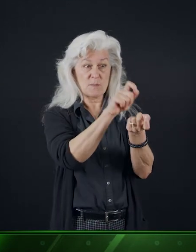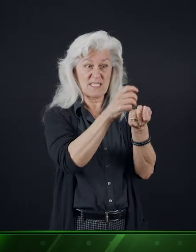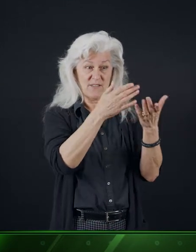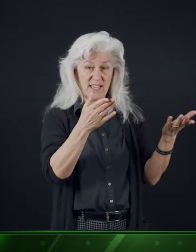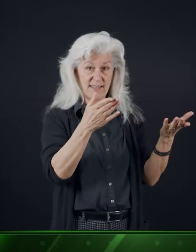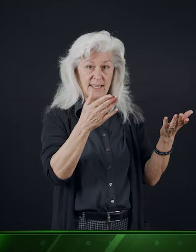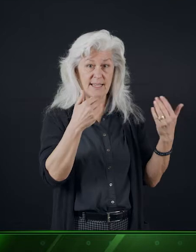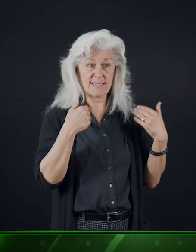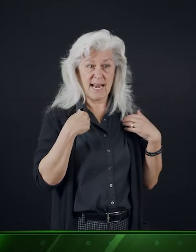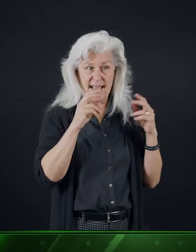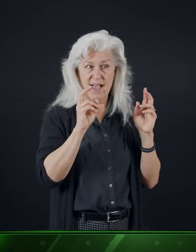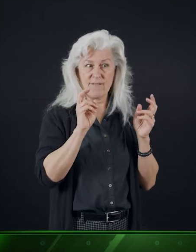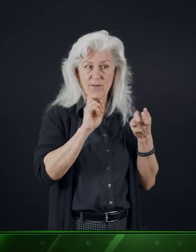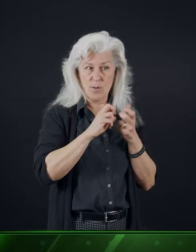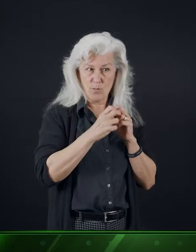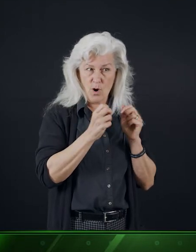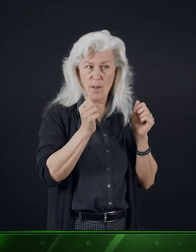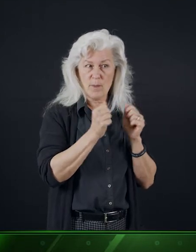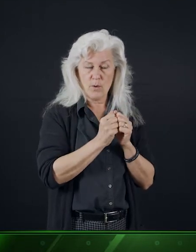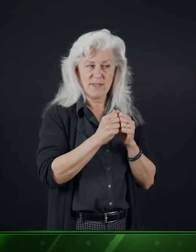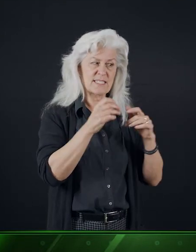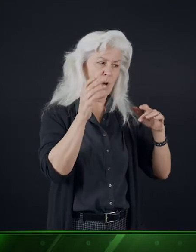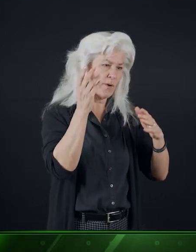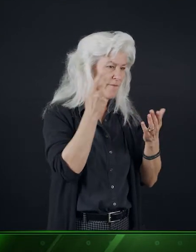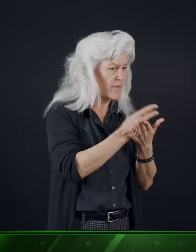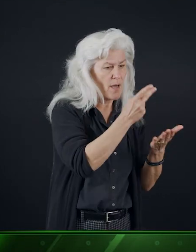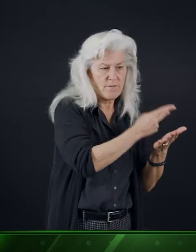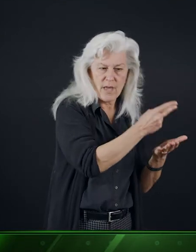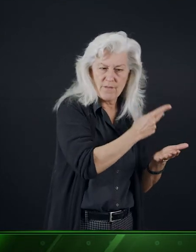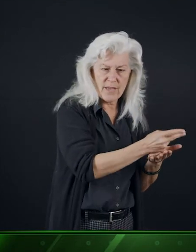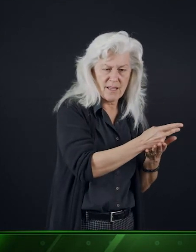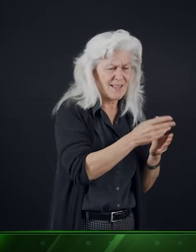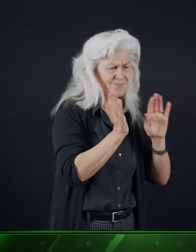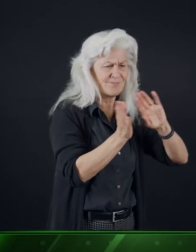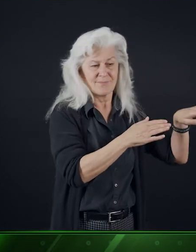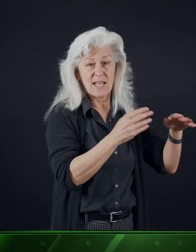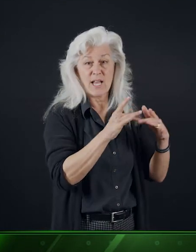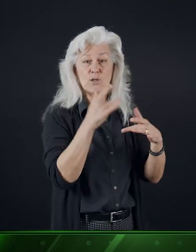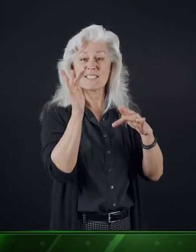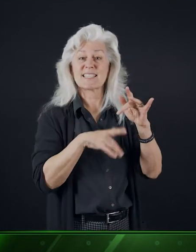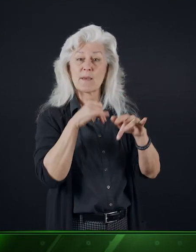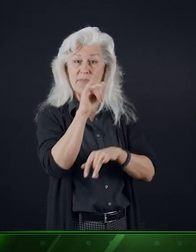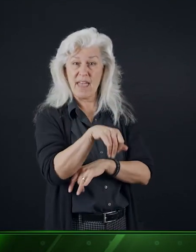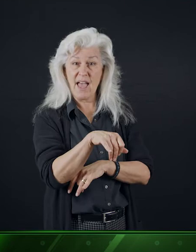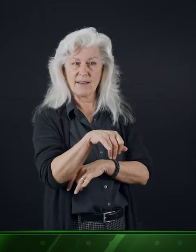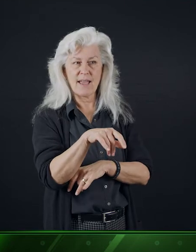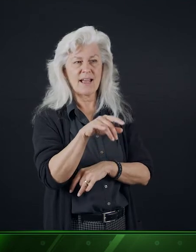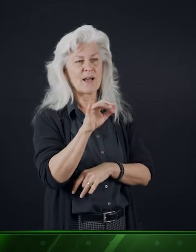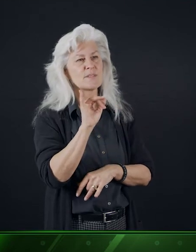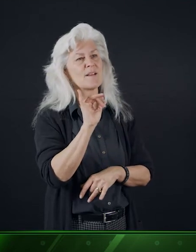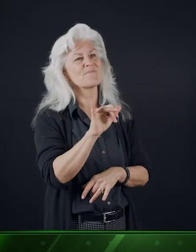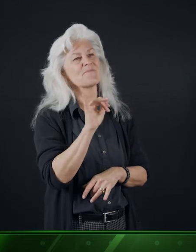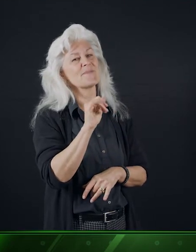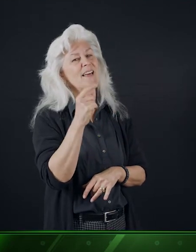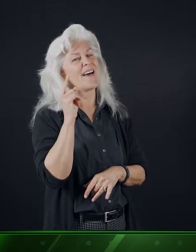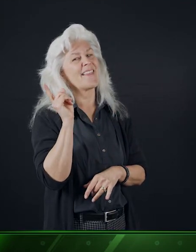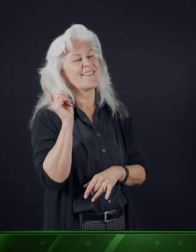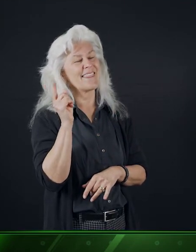after four or five failures. That was the first time that I went, "Okay, these guys are thinking outside of the norms